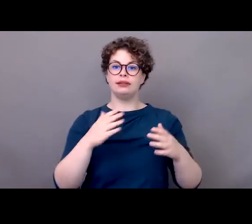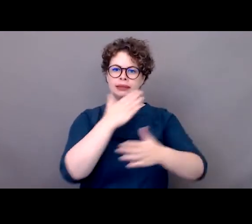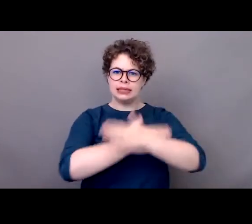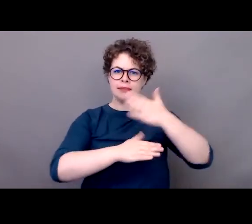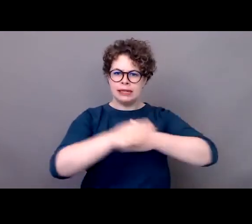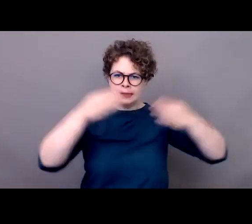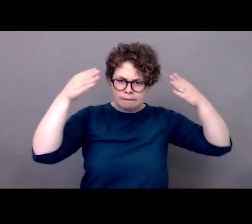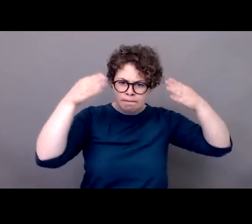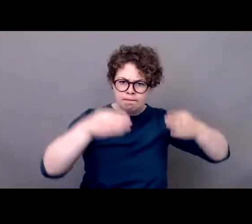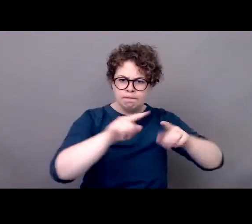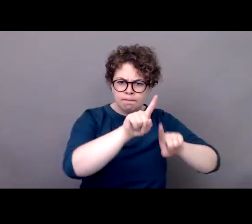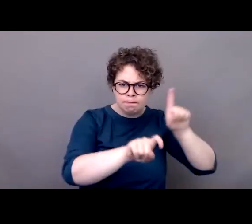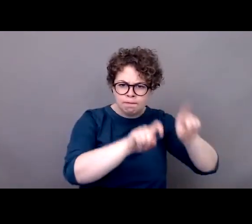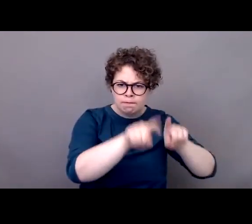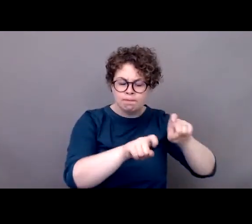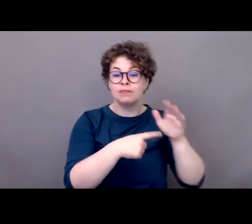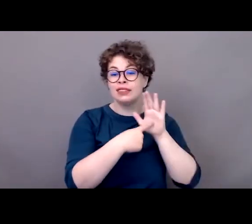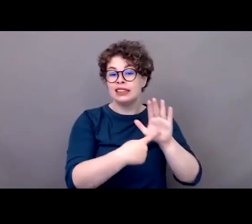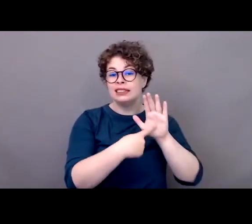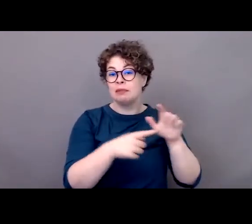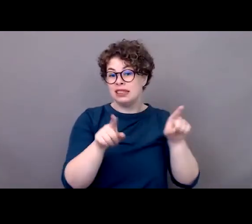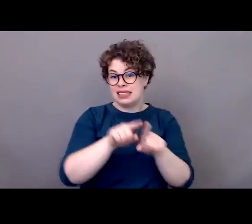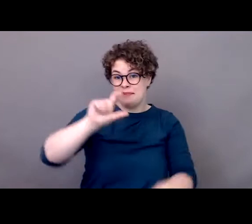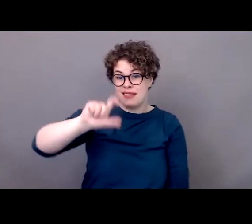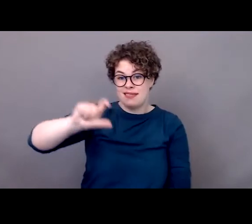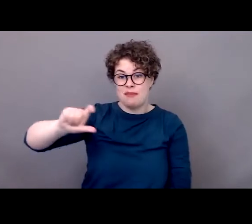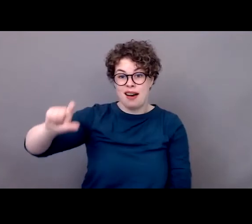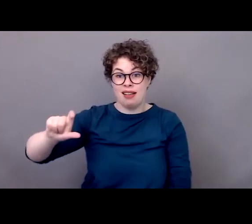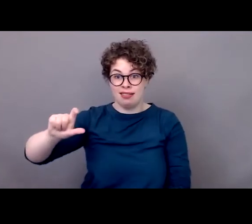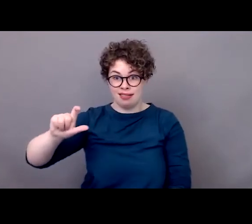large-scale surveys like were done in Nepal, to try to really understand what the experiences